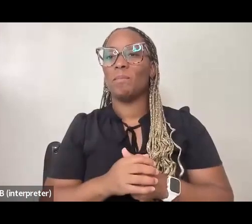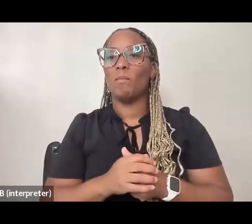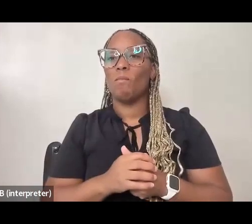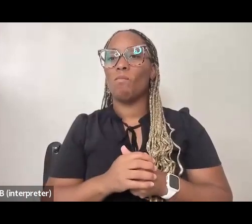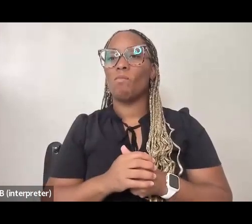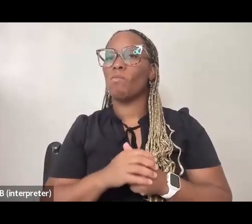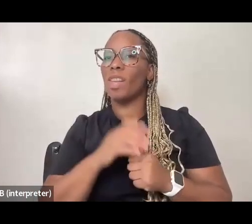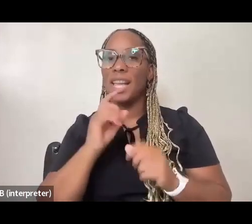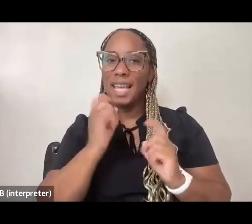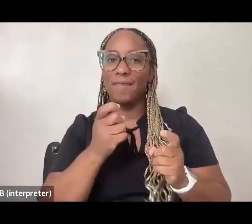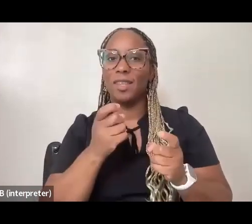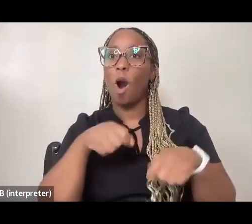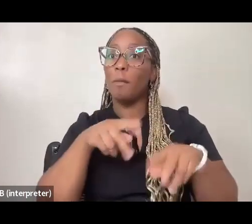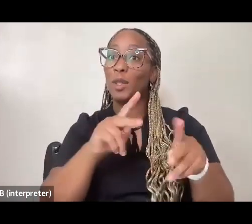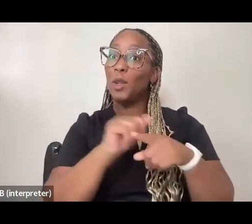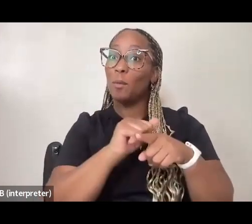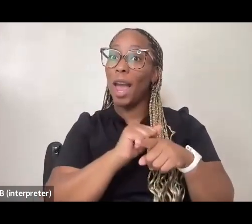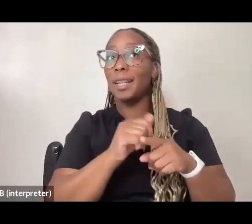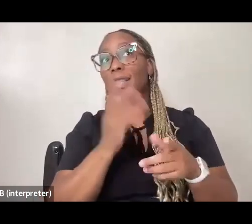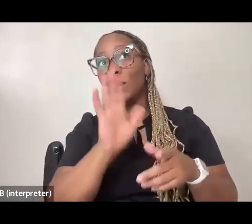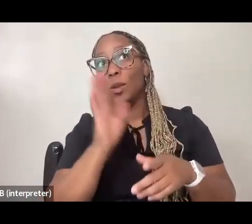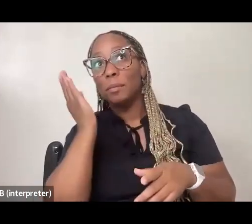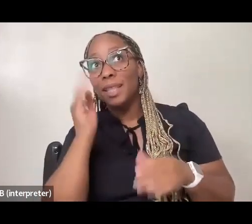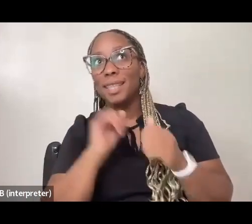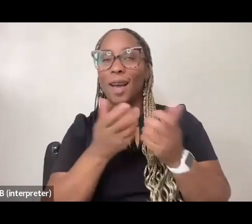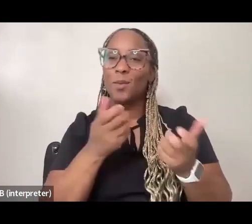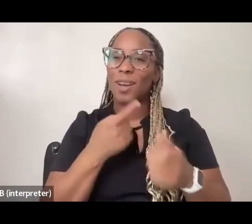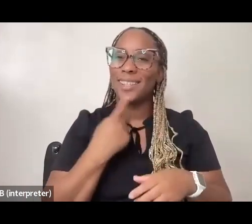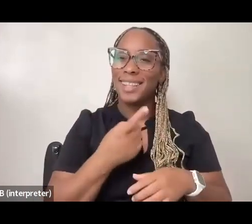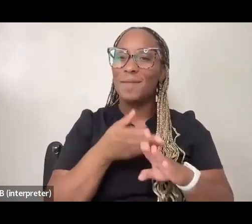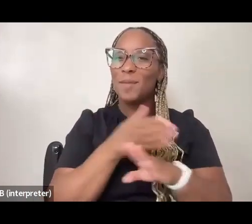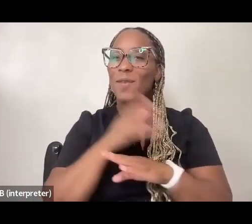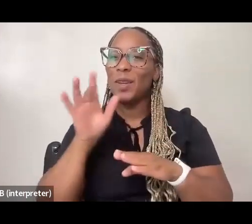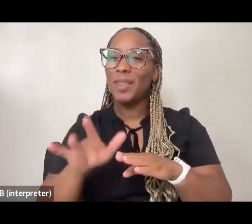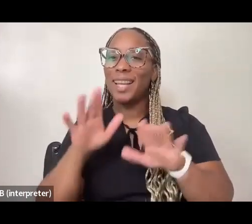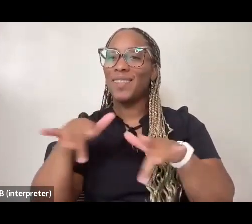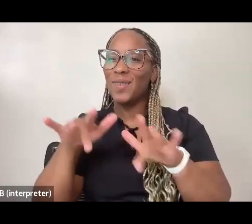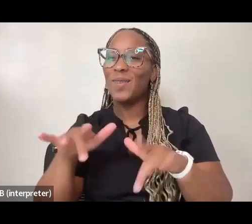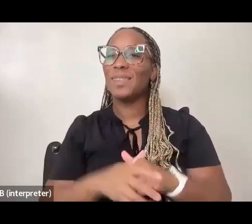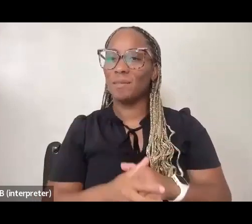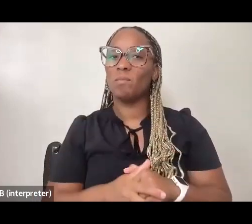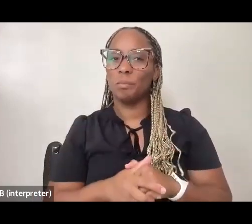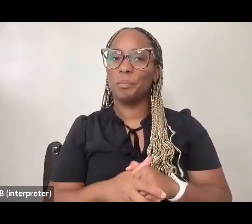it gives you praxis -- practice on what you want to say before you hit the record button.If